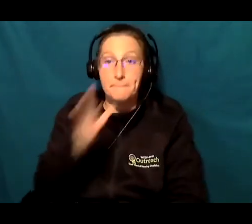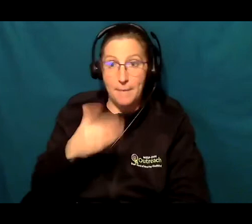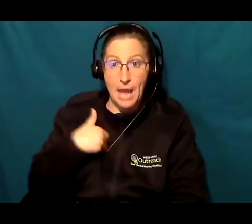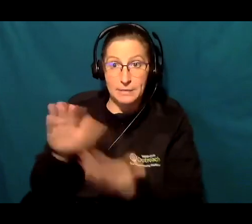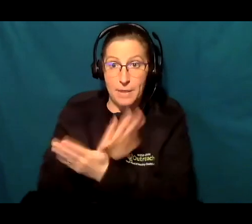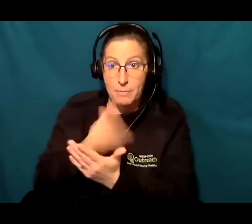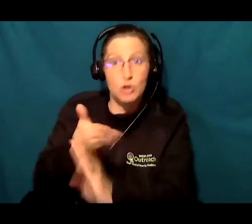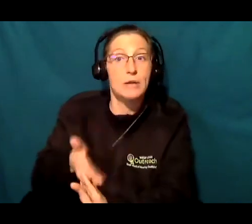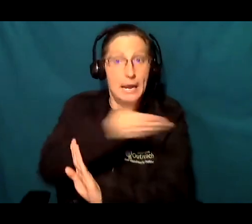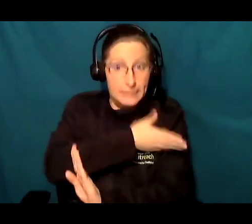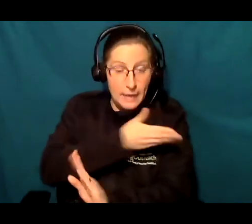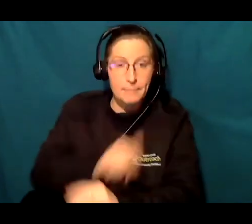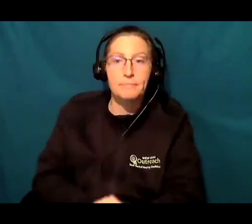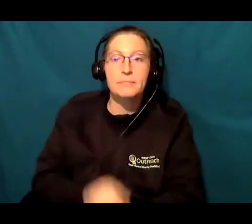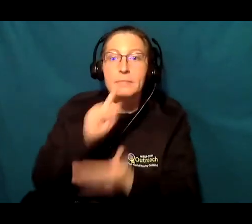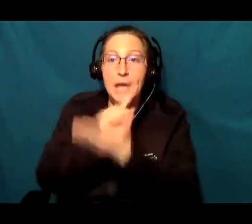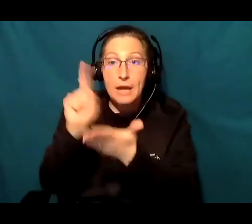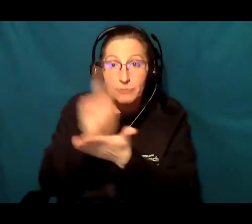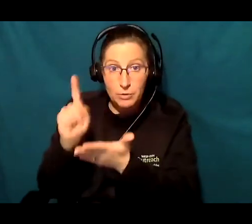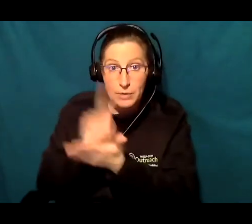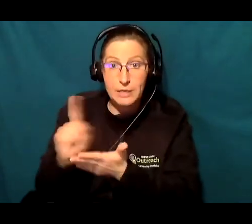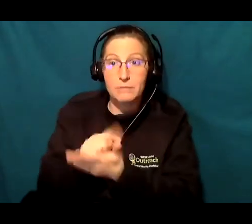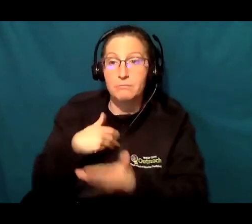And every week, we drop off materials.